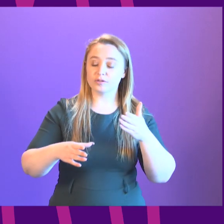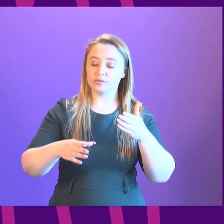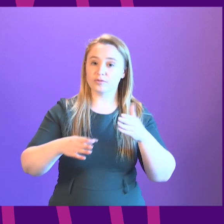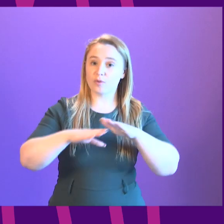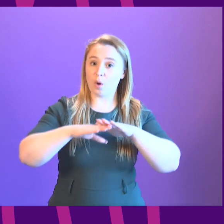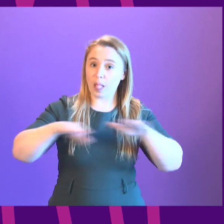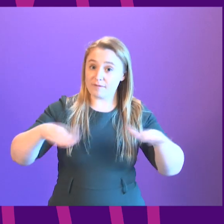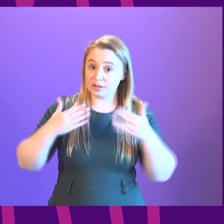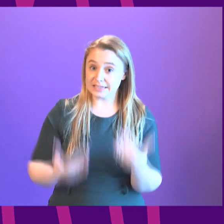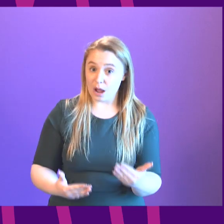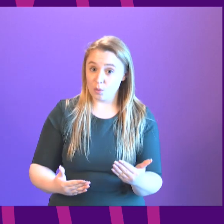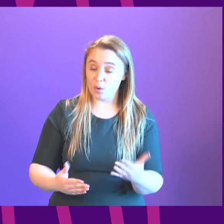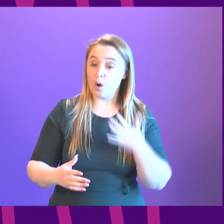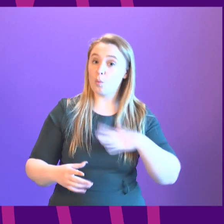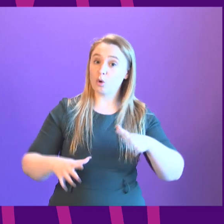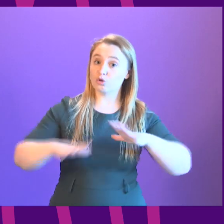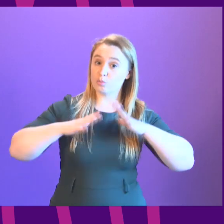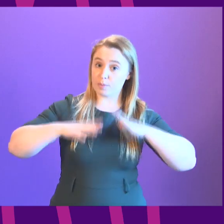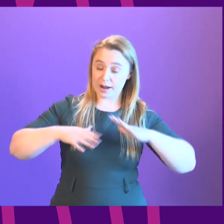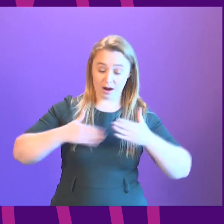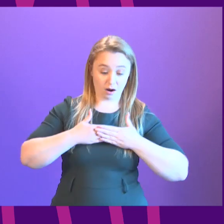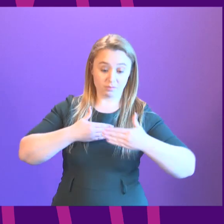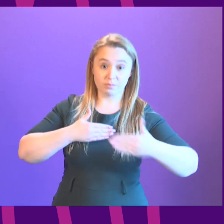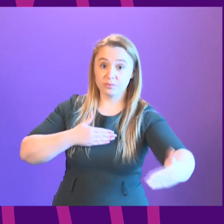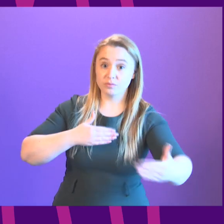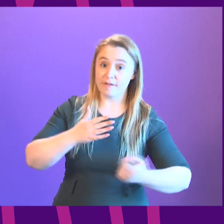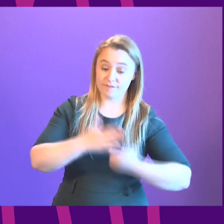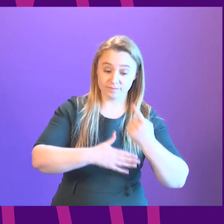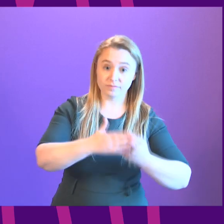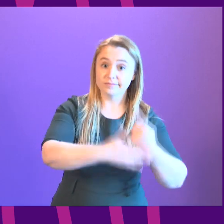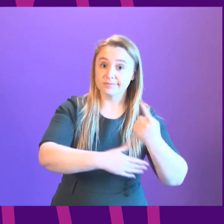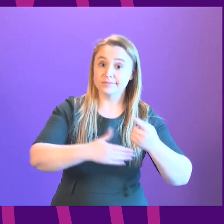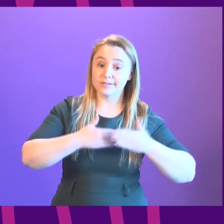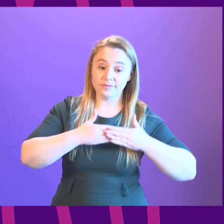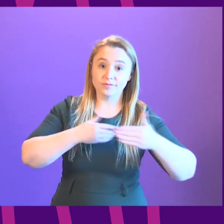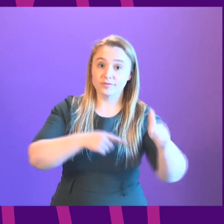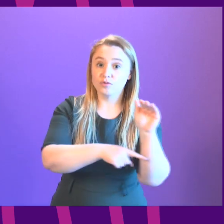because we see a train coming rapidly down the track at us and we are trying to get out